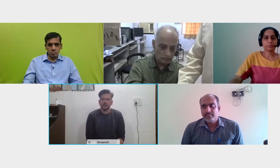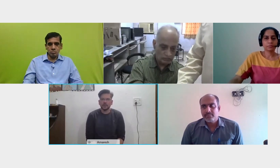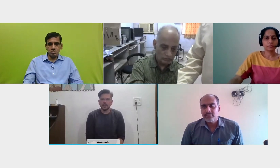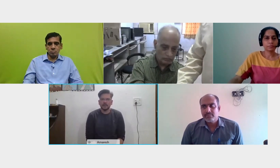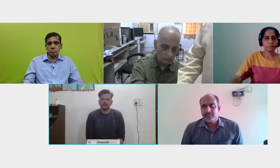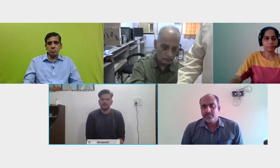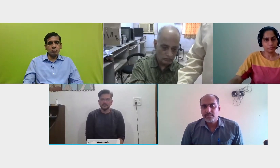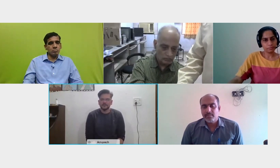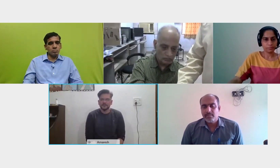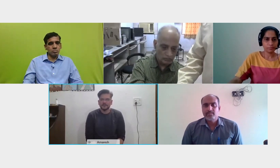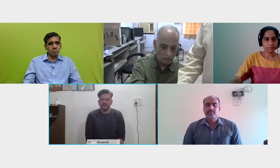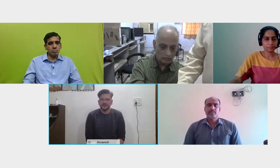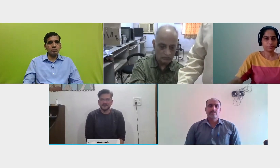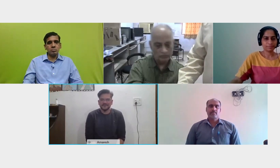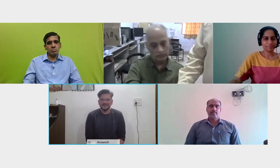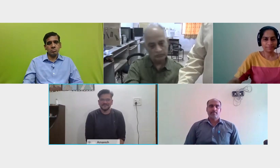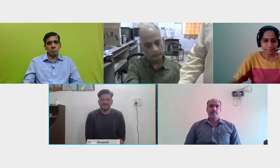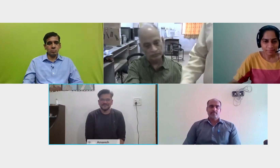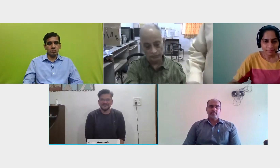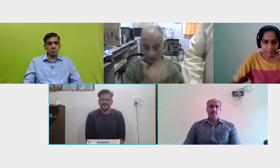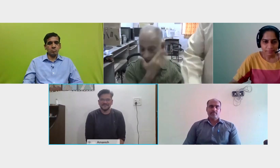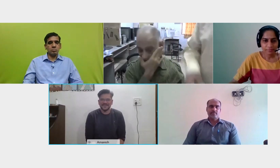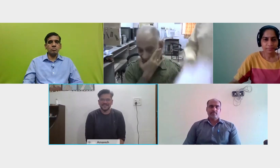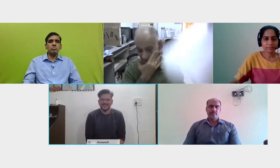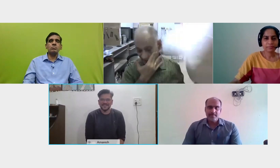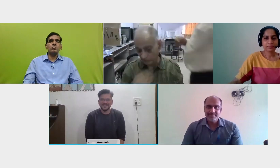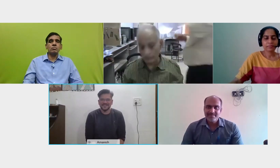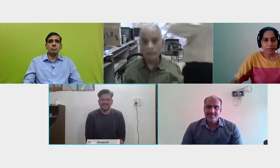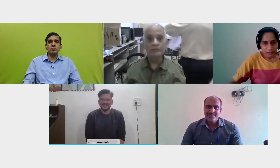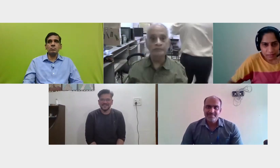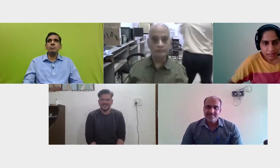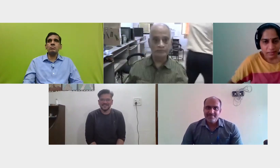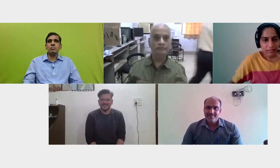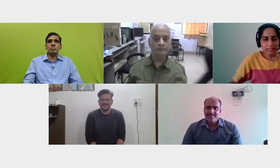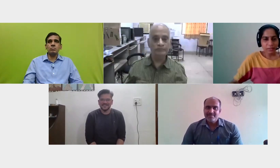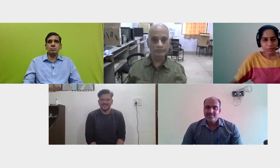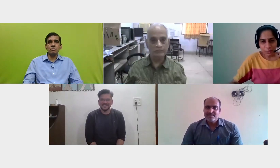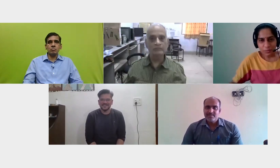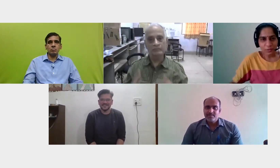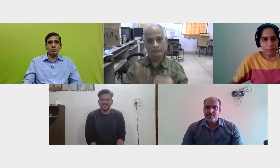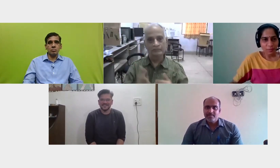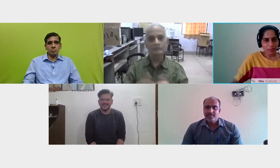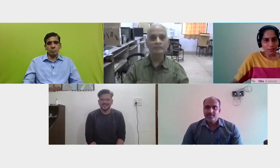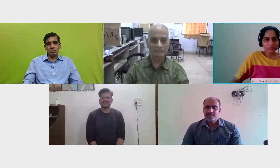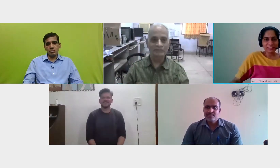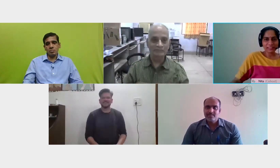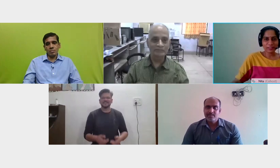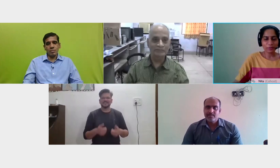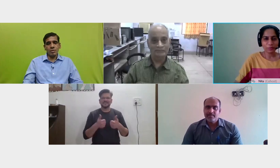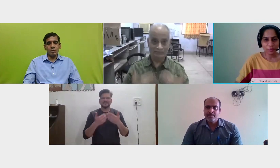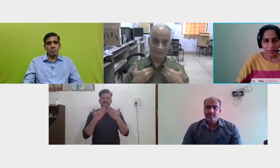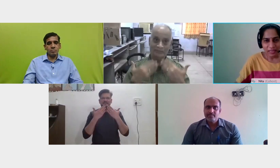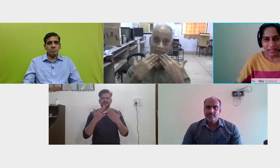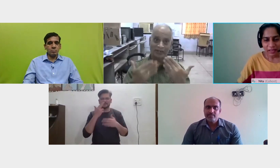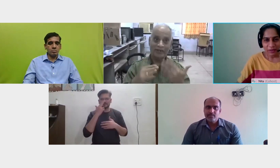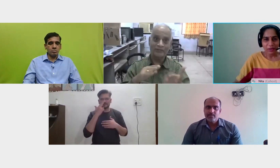you thank you so much Mr Gopalakrishnan, so Nita